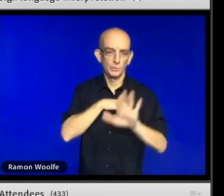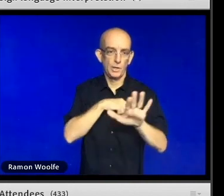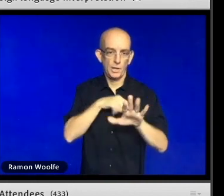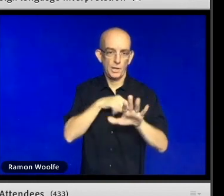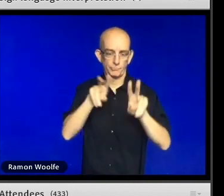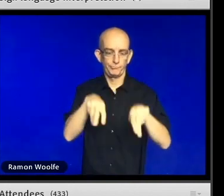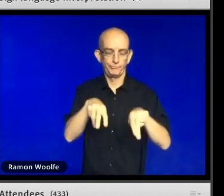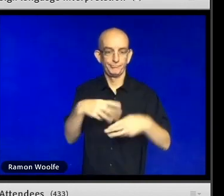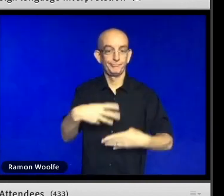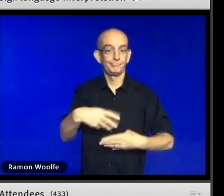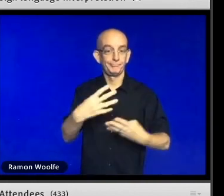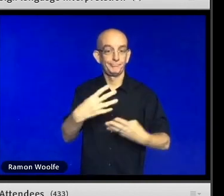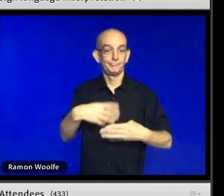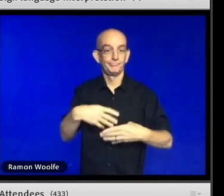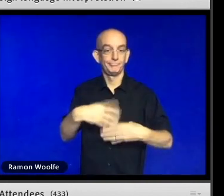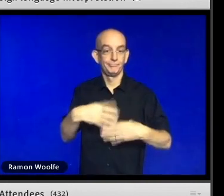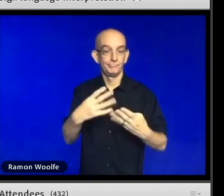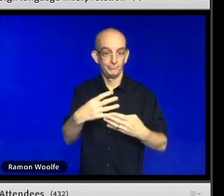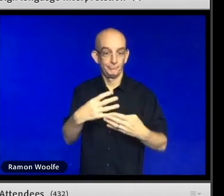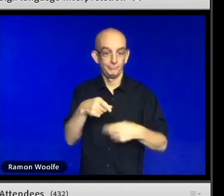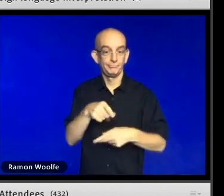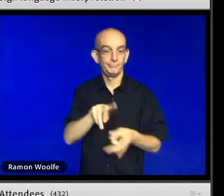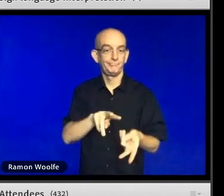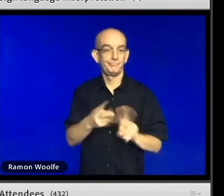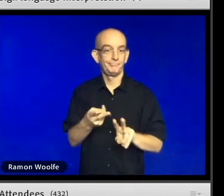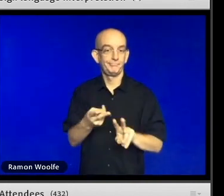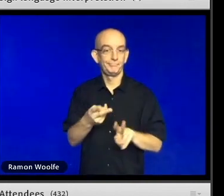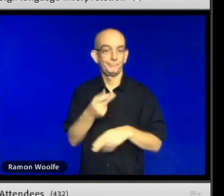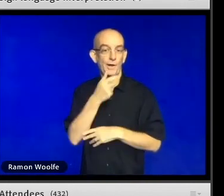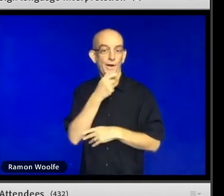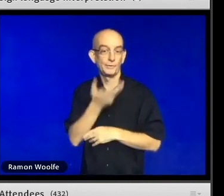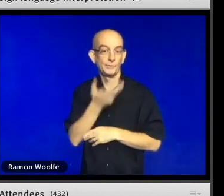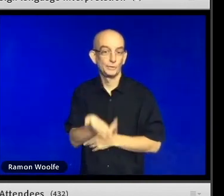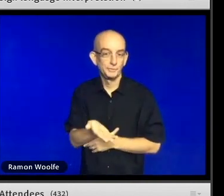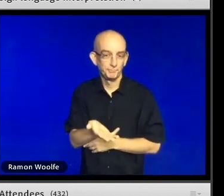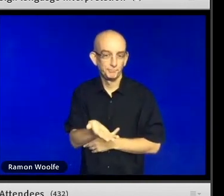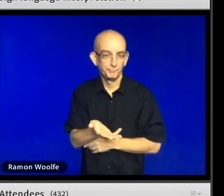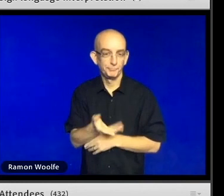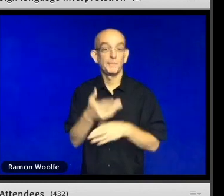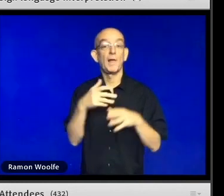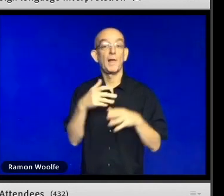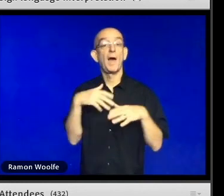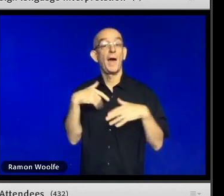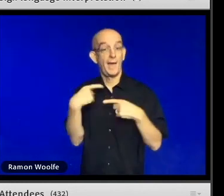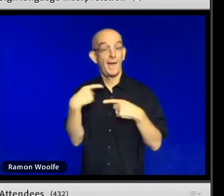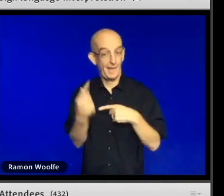translating. Maybe he was not aware of the words.